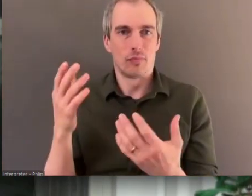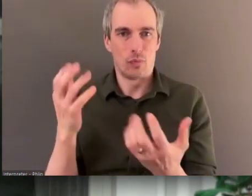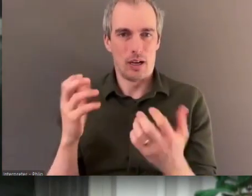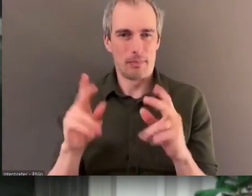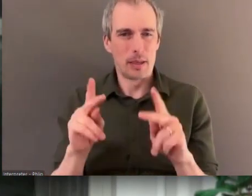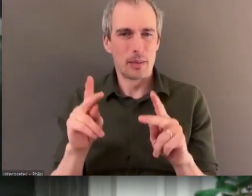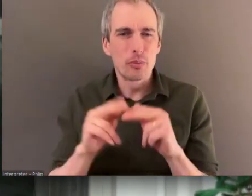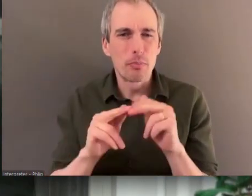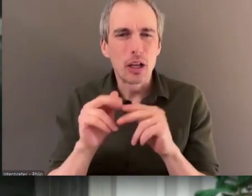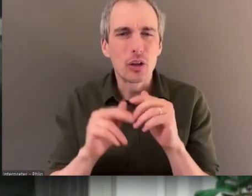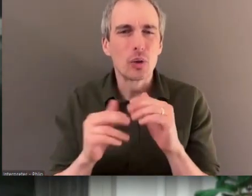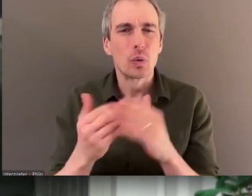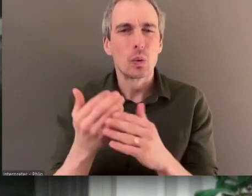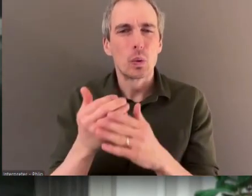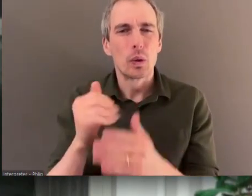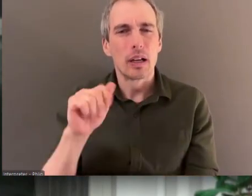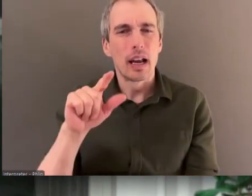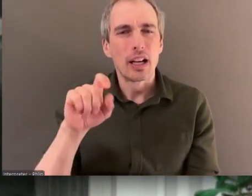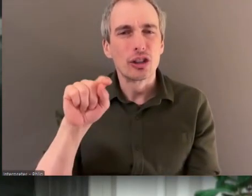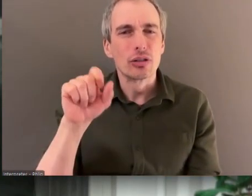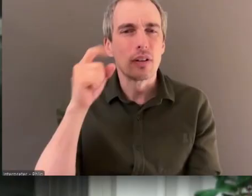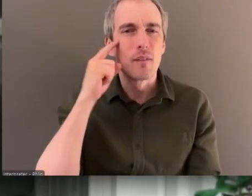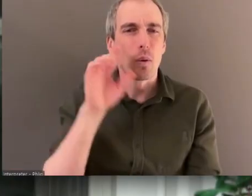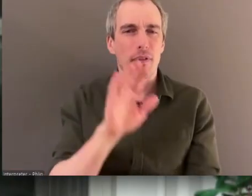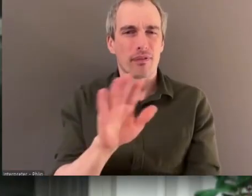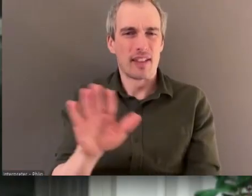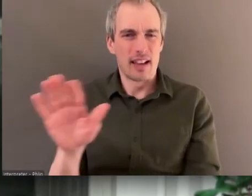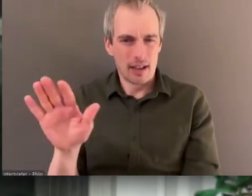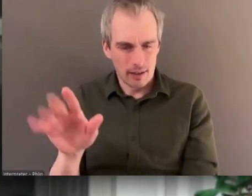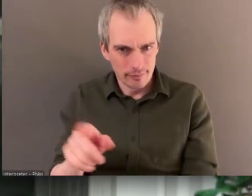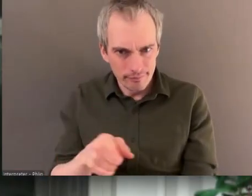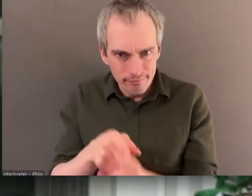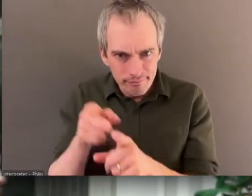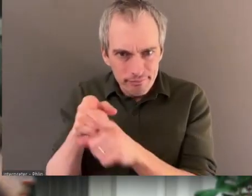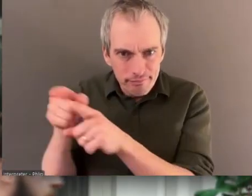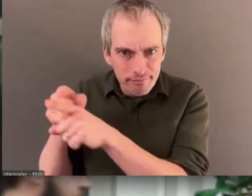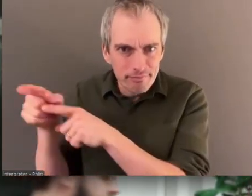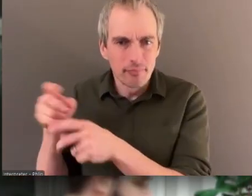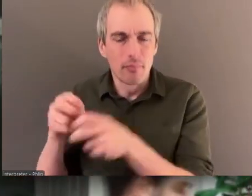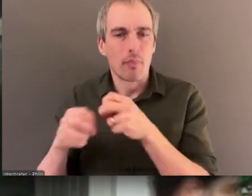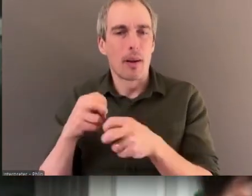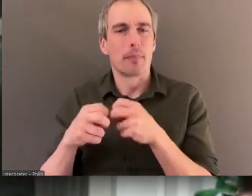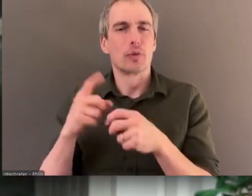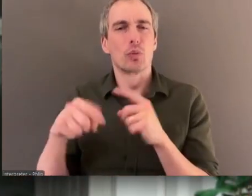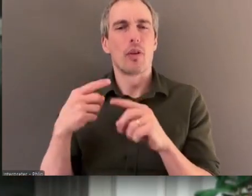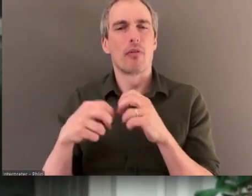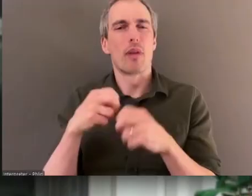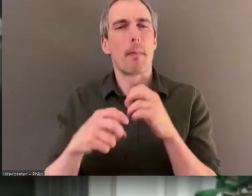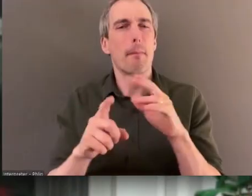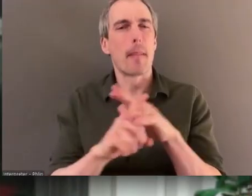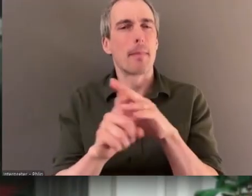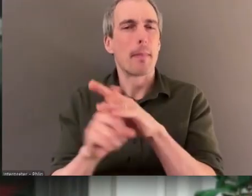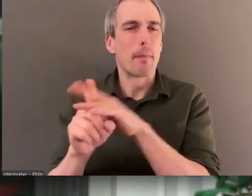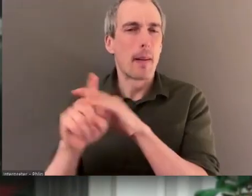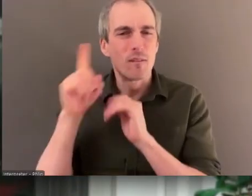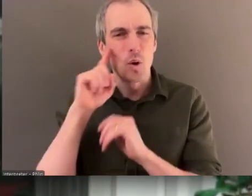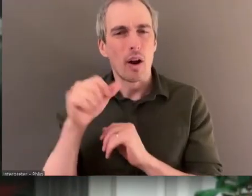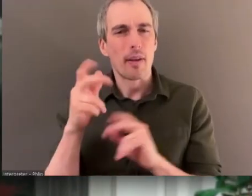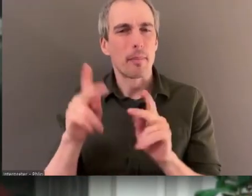So when those problems come up from someone else, anywhere around the world that they can use them and solve them. Cool.